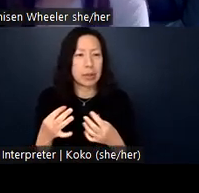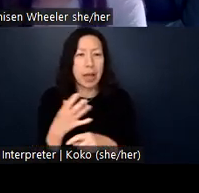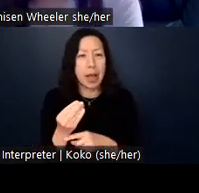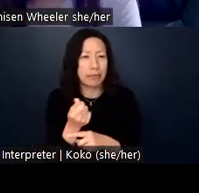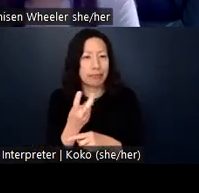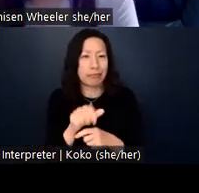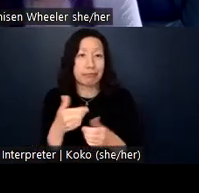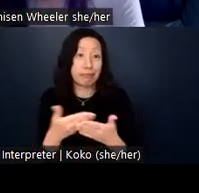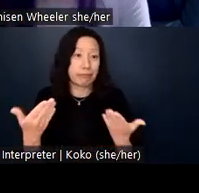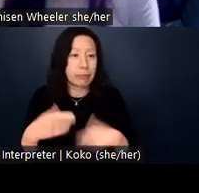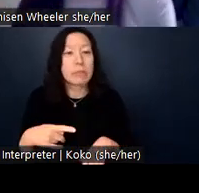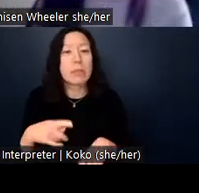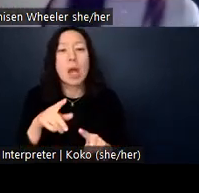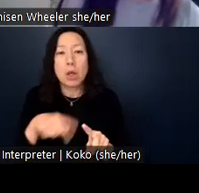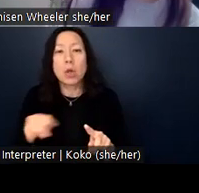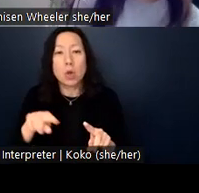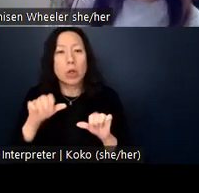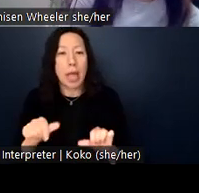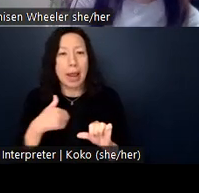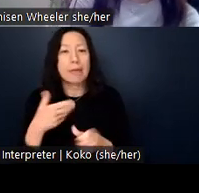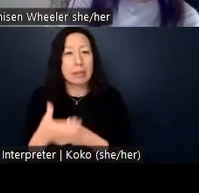and that can start to build trust. 13:23:47 But the community, I guess, being